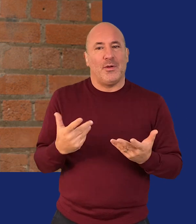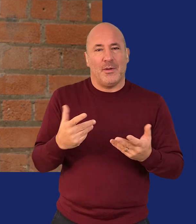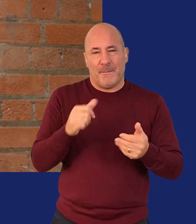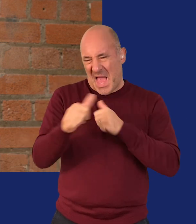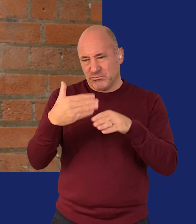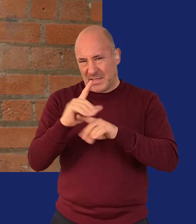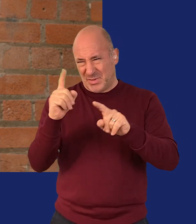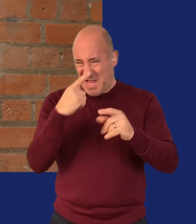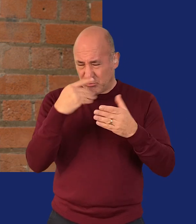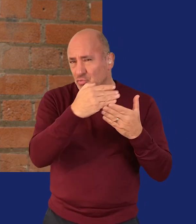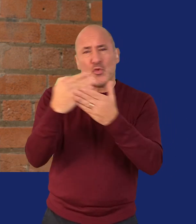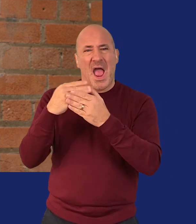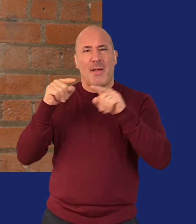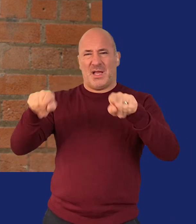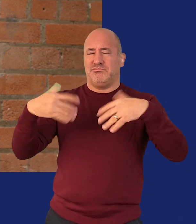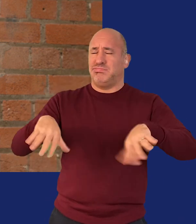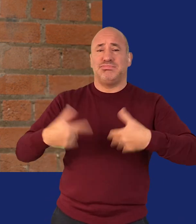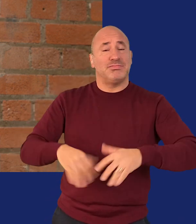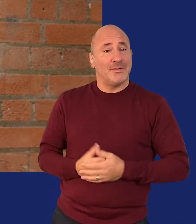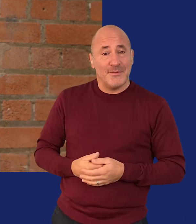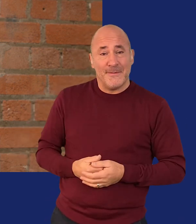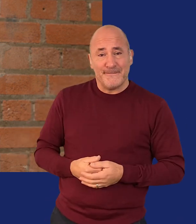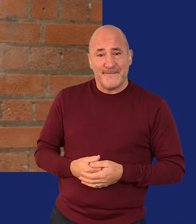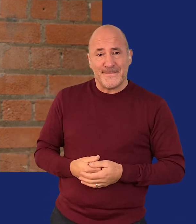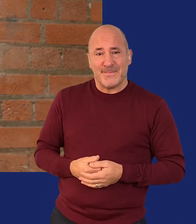organisations and I think it means a lot.